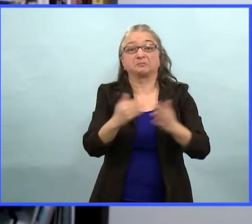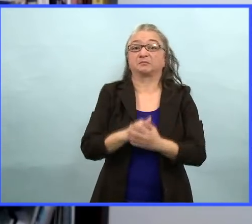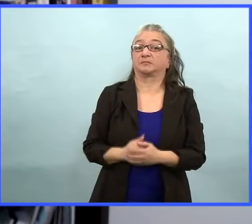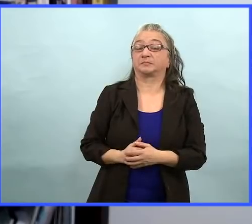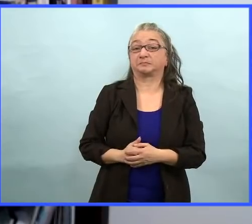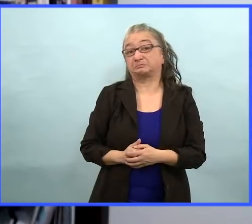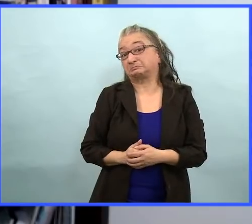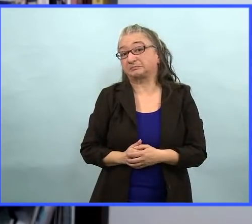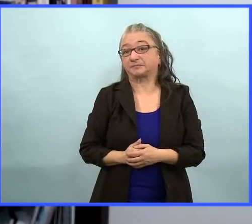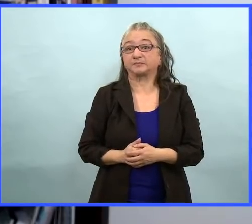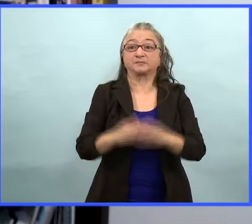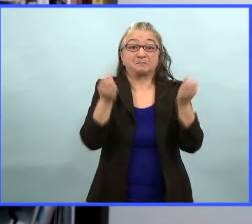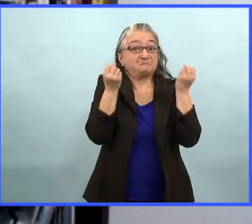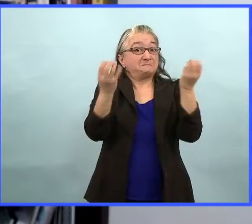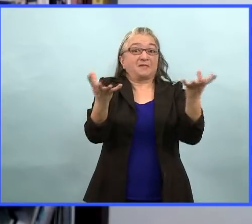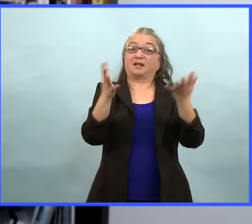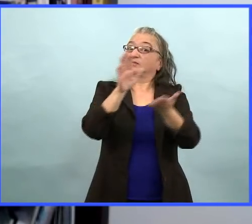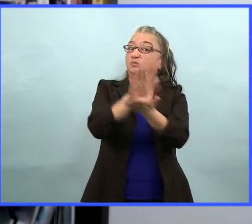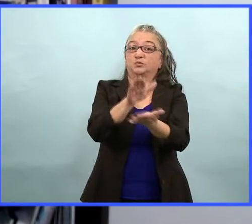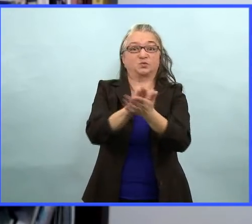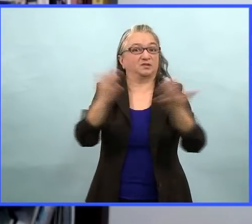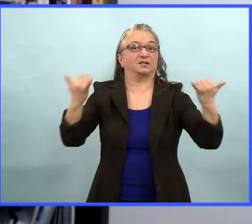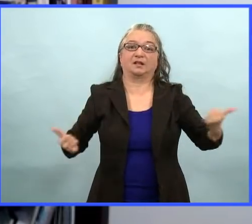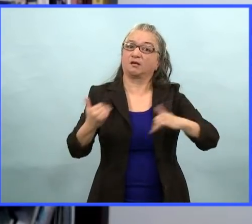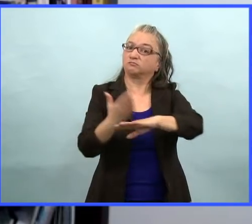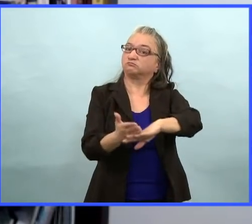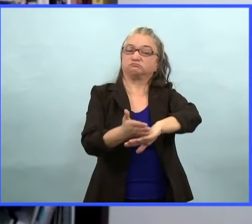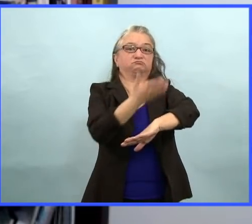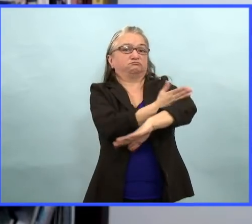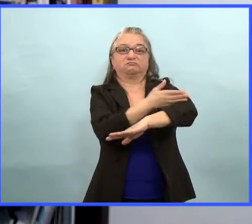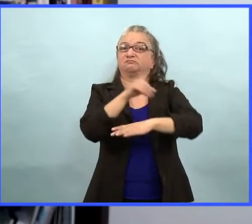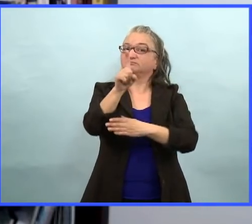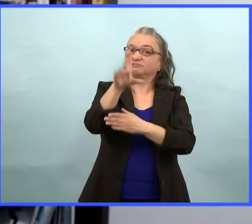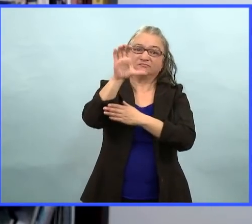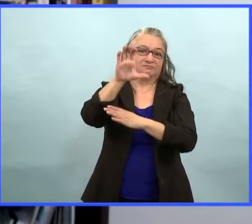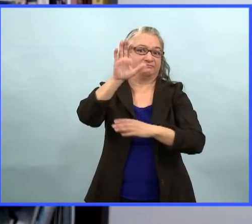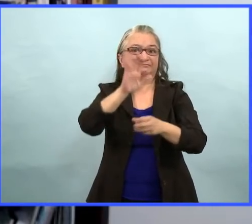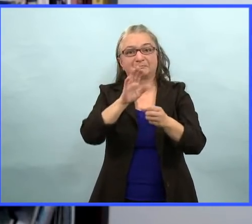participating in the school program at different times and adults are welcome to drop by after